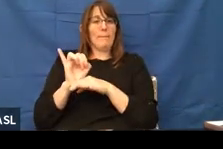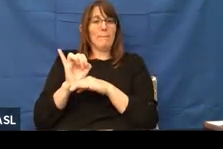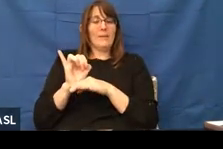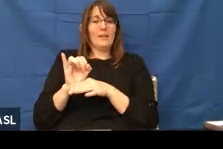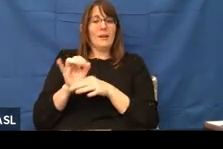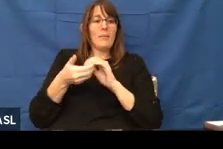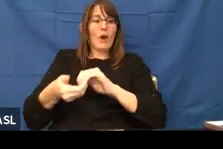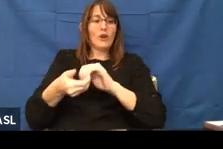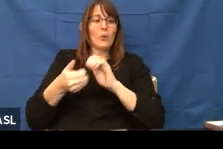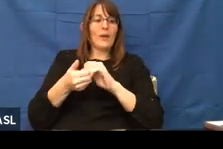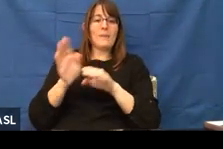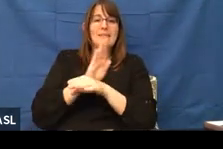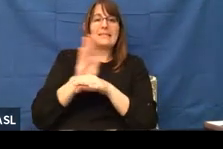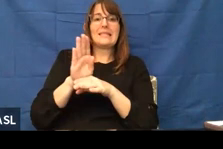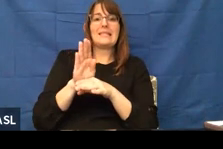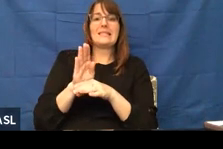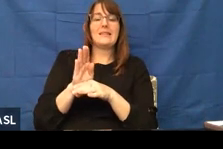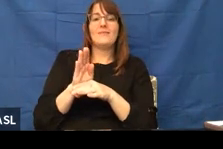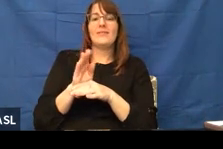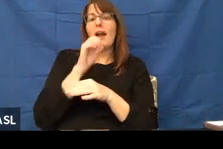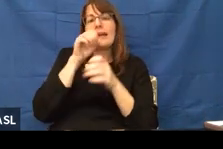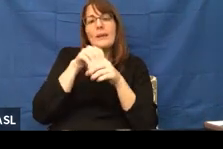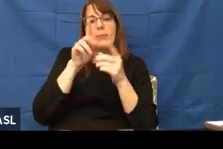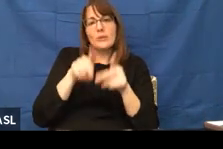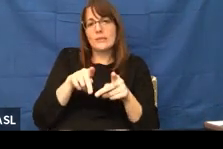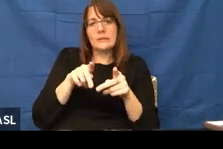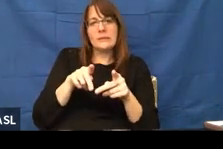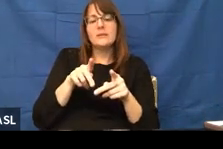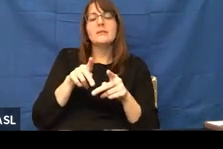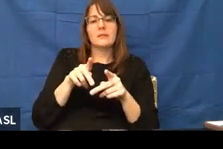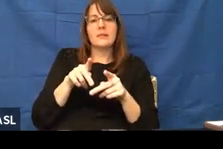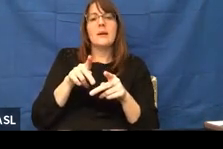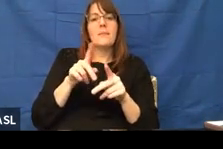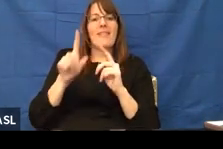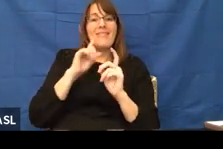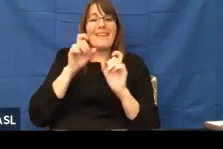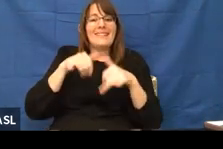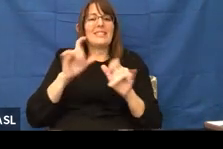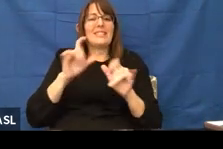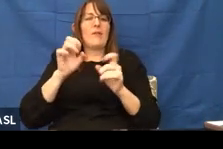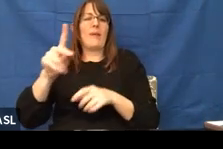Jewyl Alderson Clarke, SDCOE: Not in person. We can do all of this virtually, but they can get back to their community in a really meaningful way.